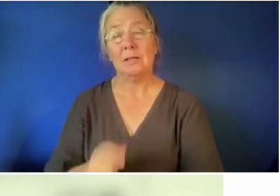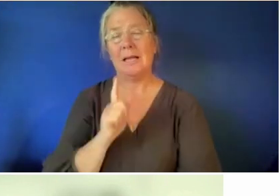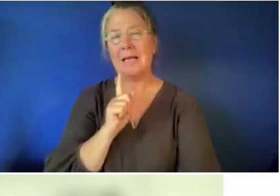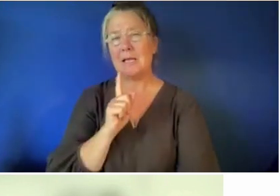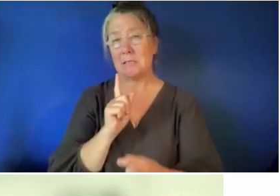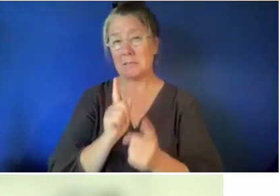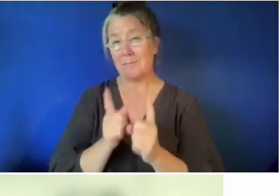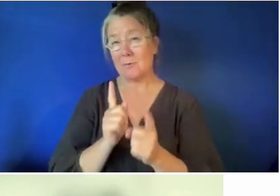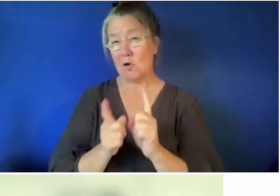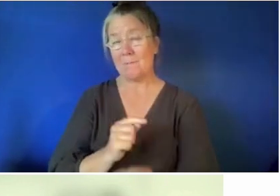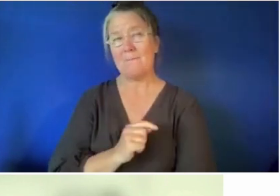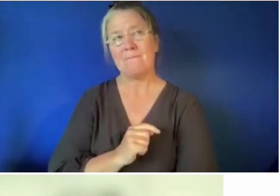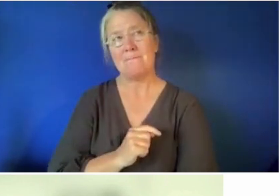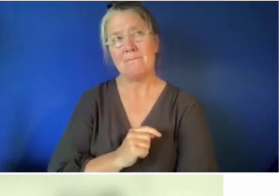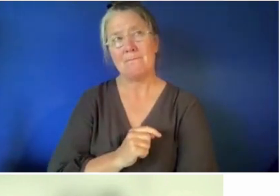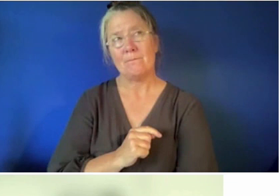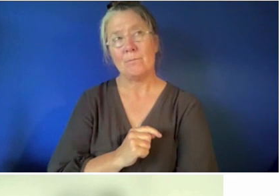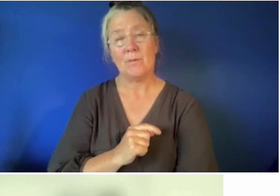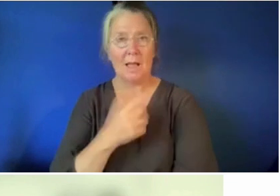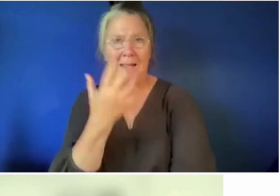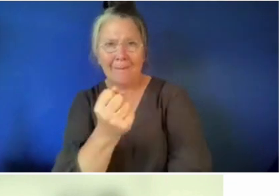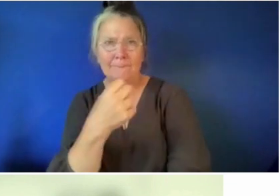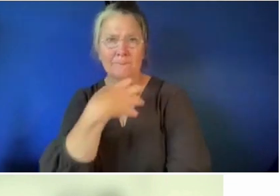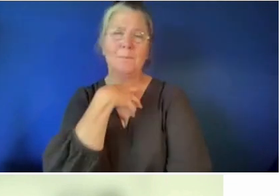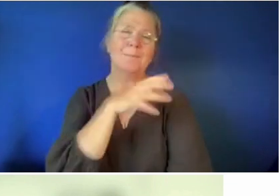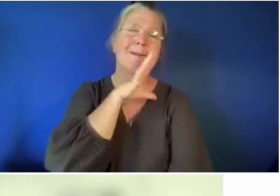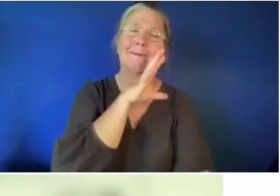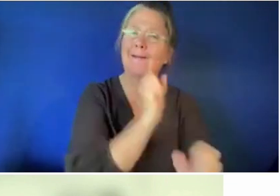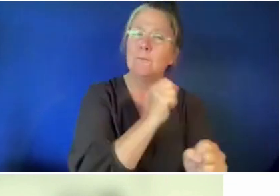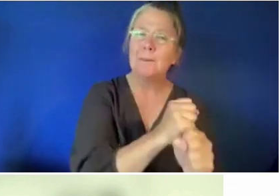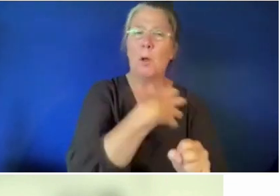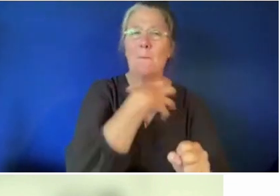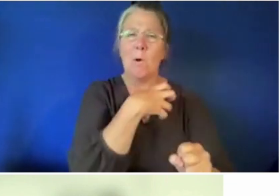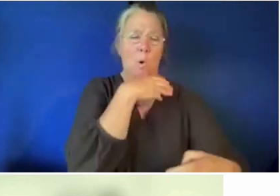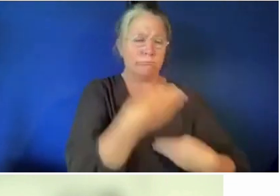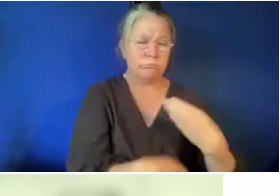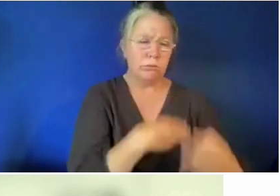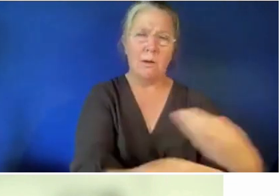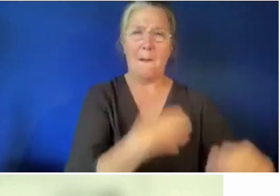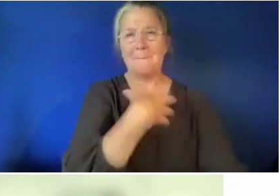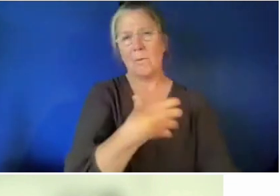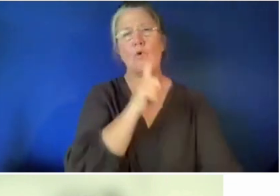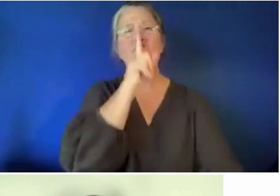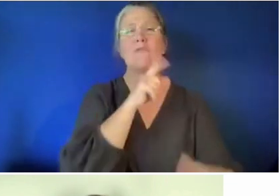that you a little bit more process and bureaucracy in the APS, but on the other hand,